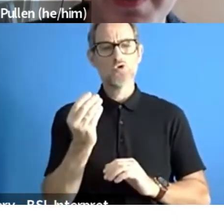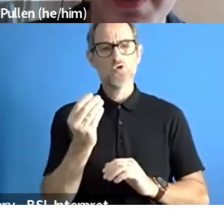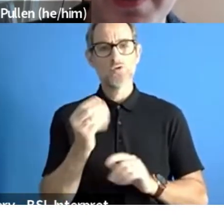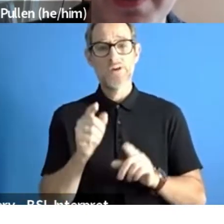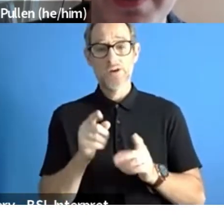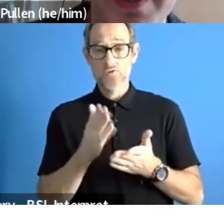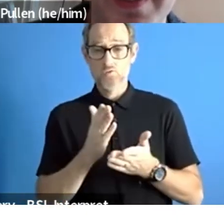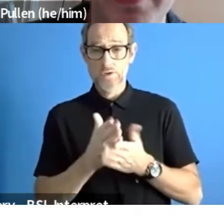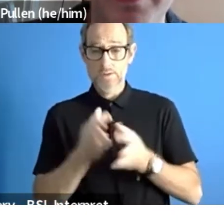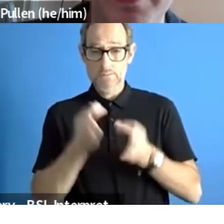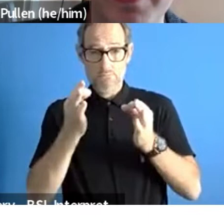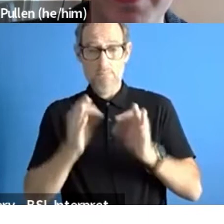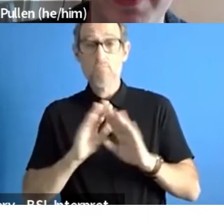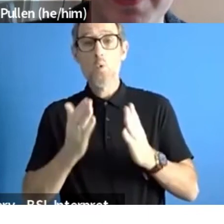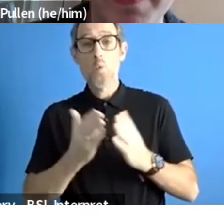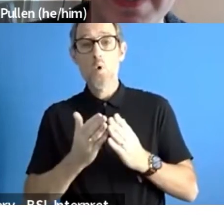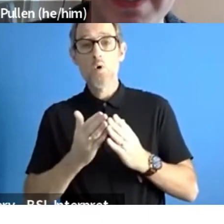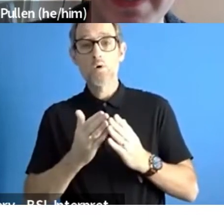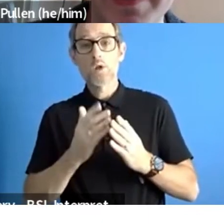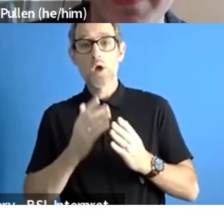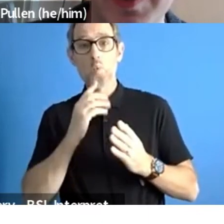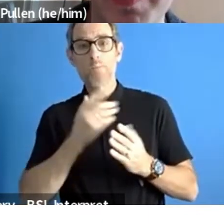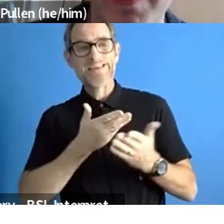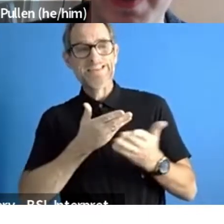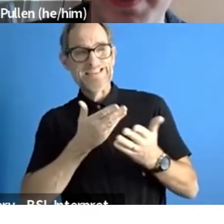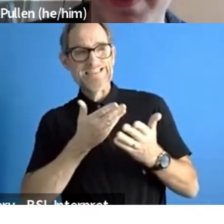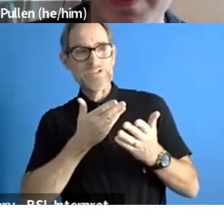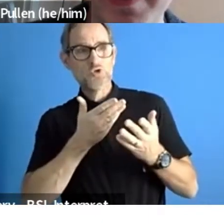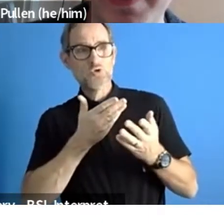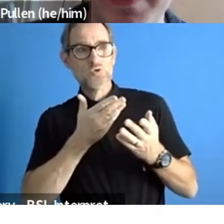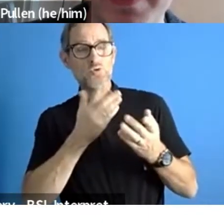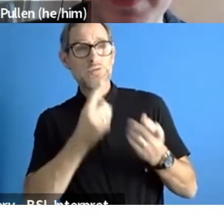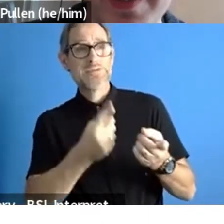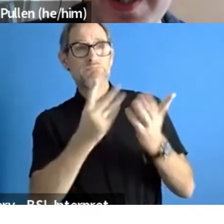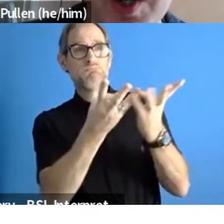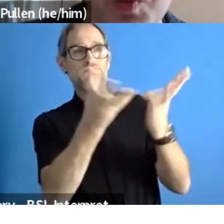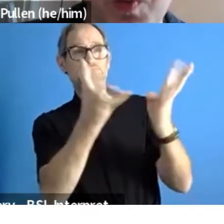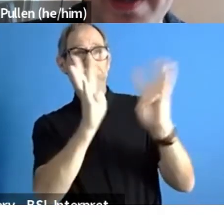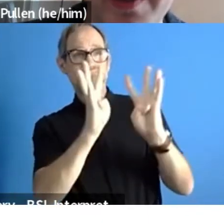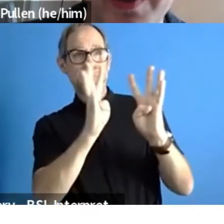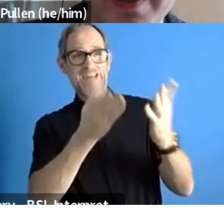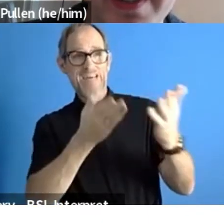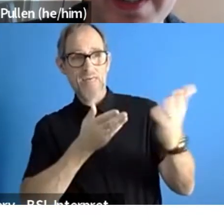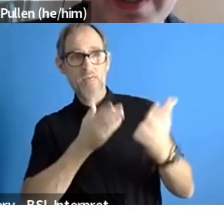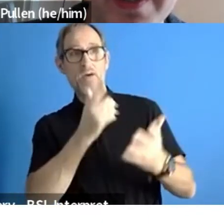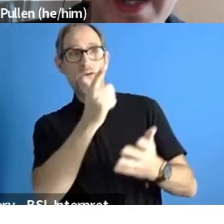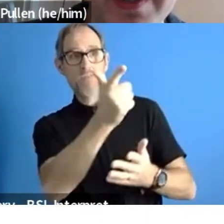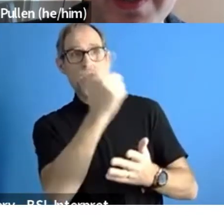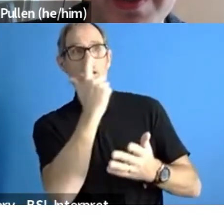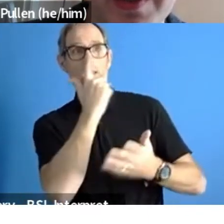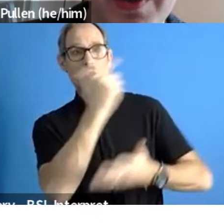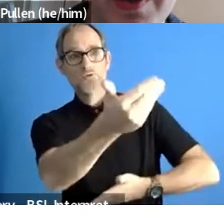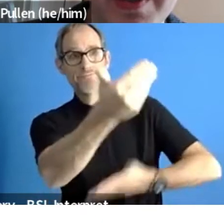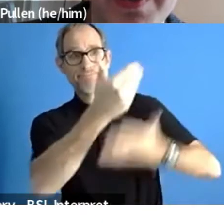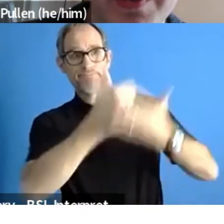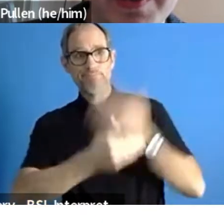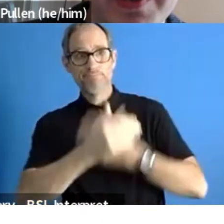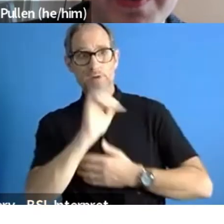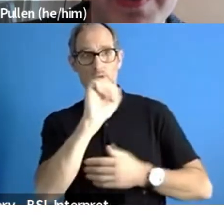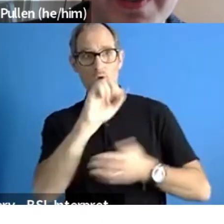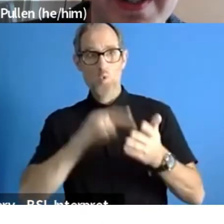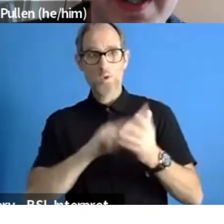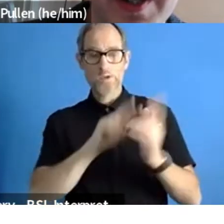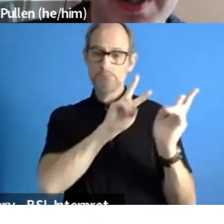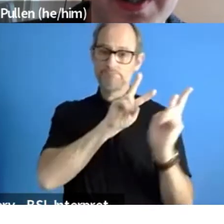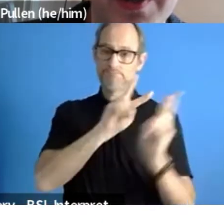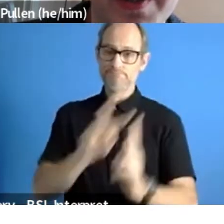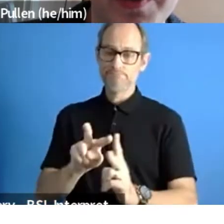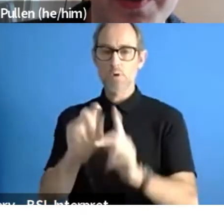leaders can provide guidance as to where the organisation stands on those